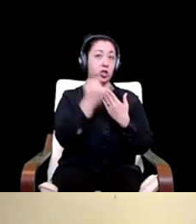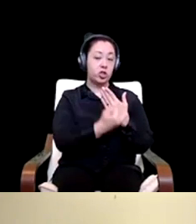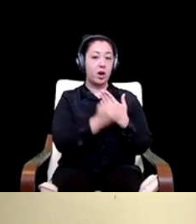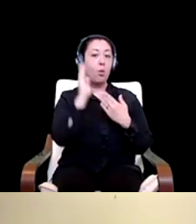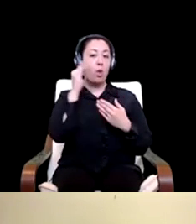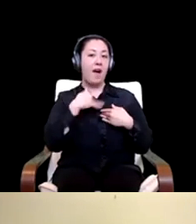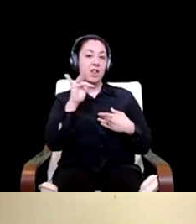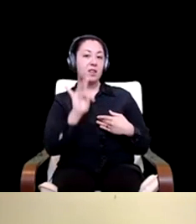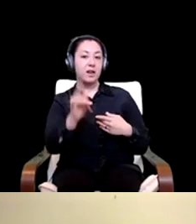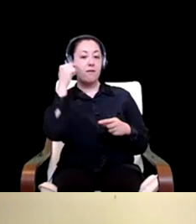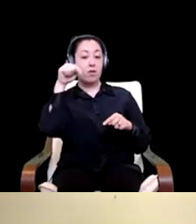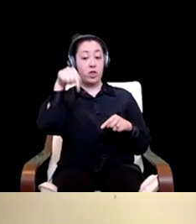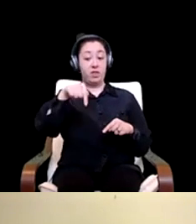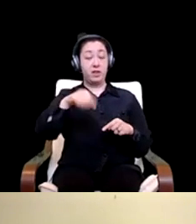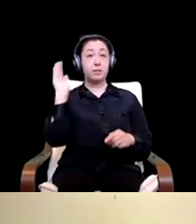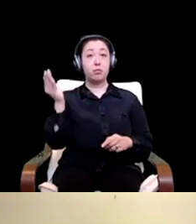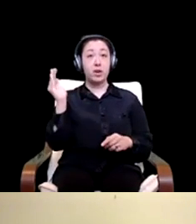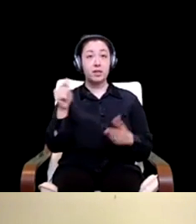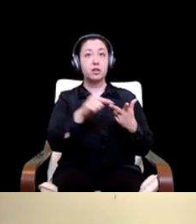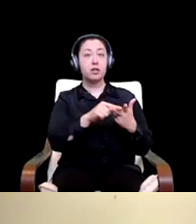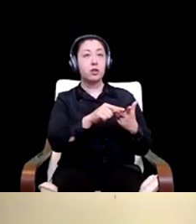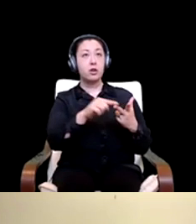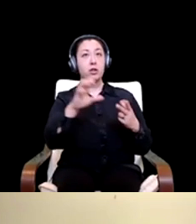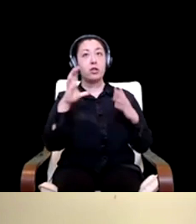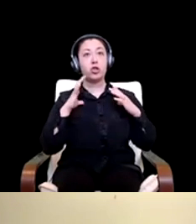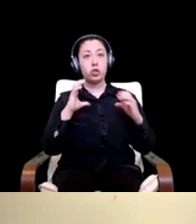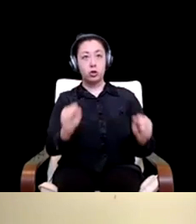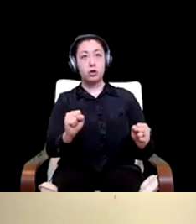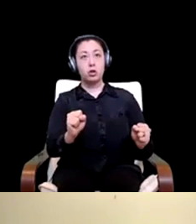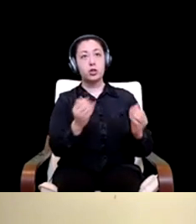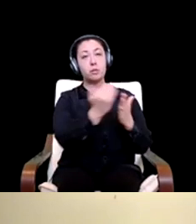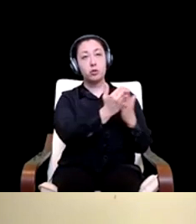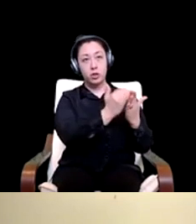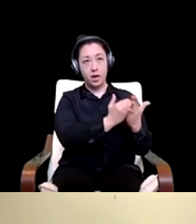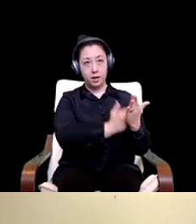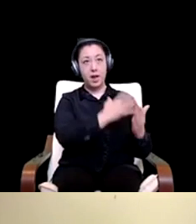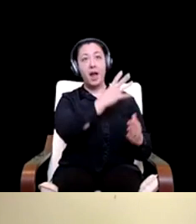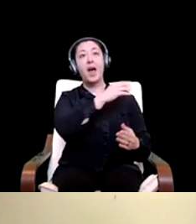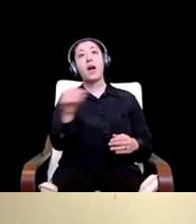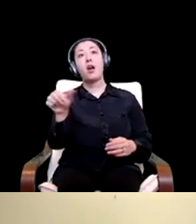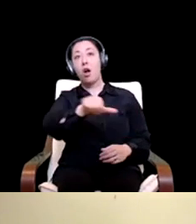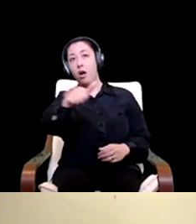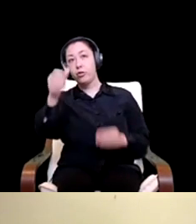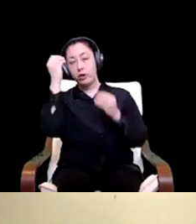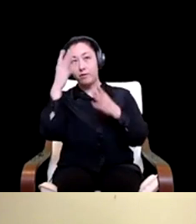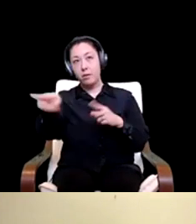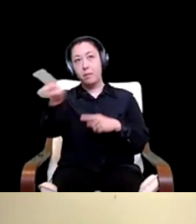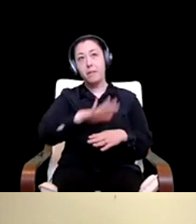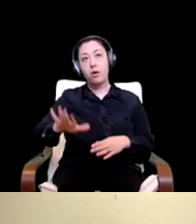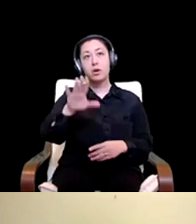checklist and other information about the Wisconsin Illinois and Missouri Deafblind